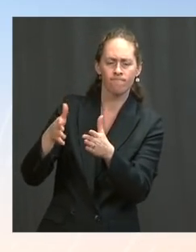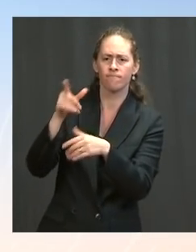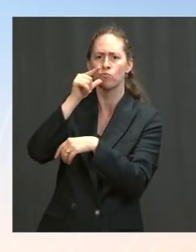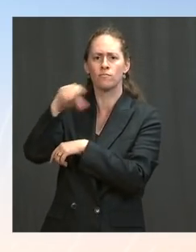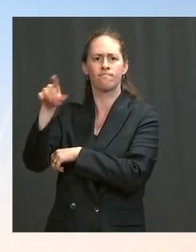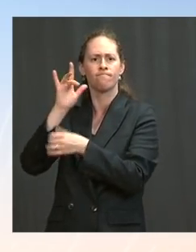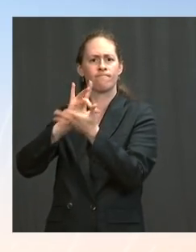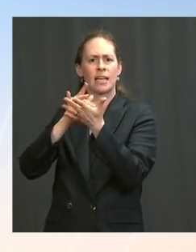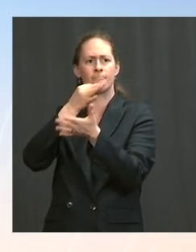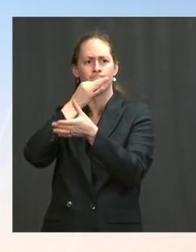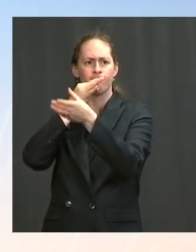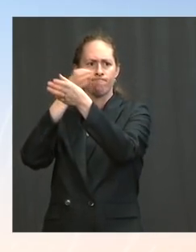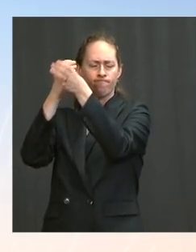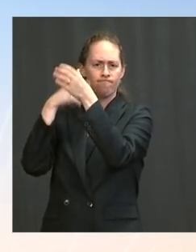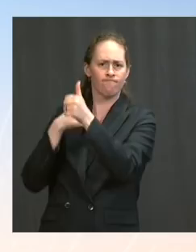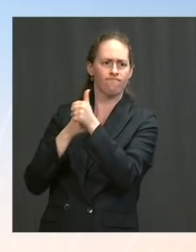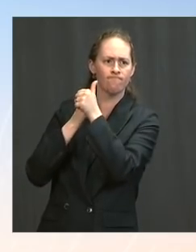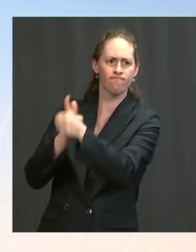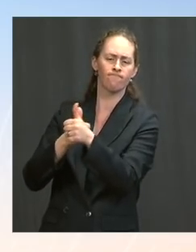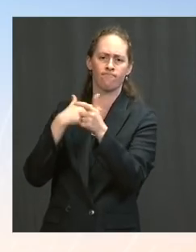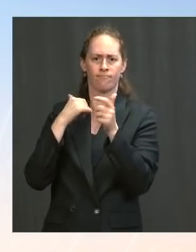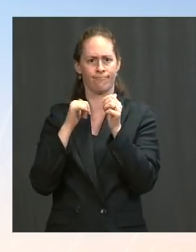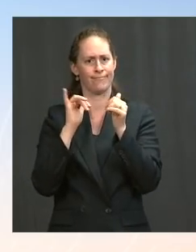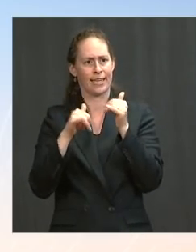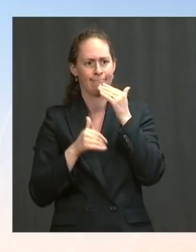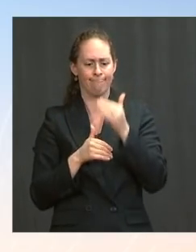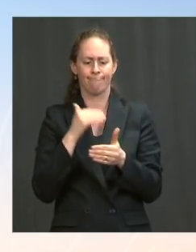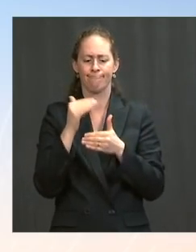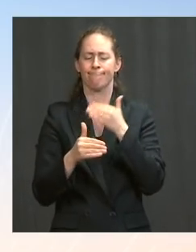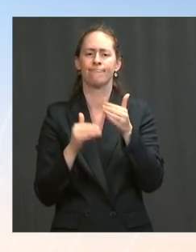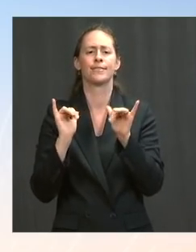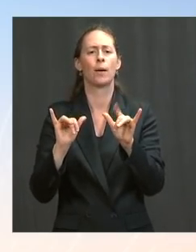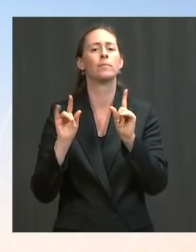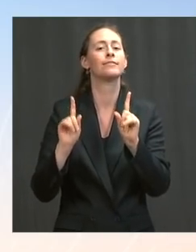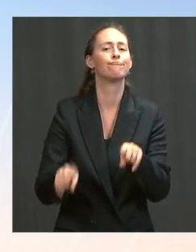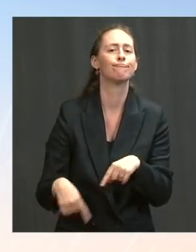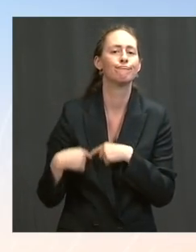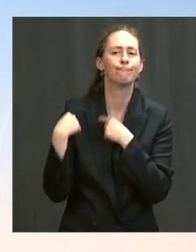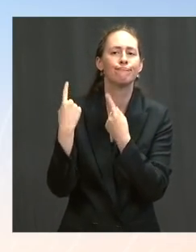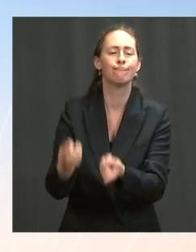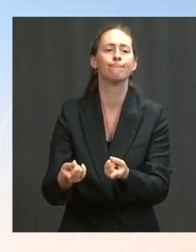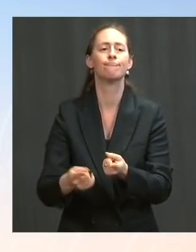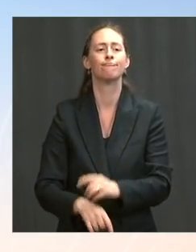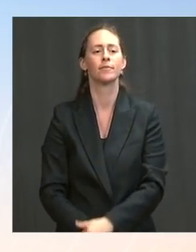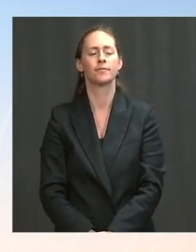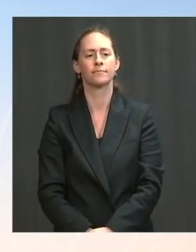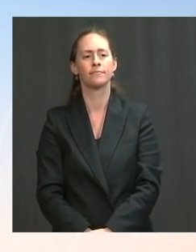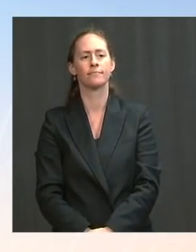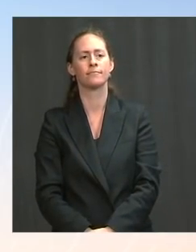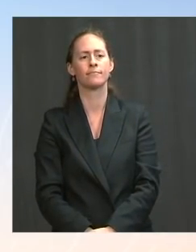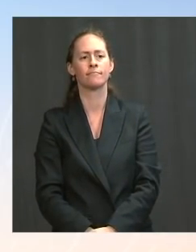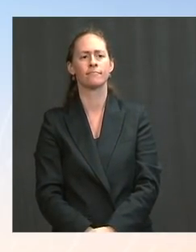at every point since the President took office. And just a few factual details -- I'm not -- I'm just saying, in addition to you --